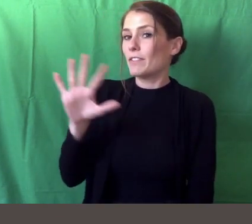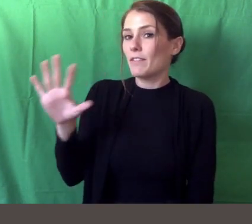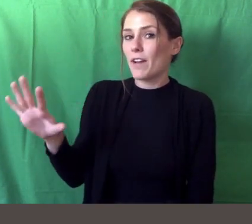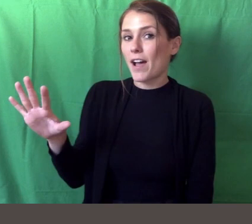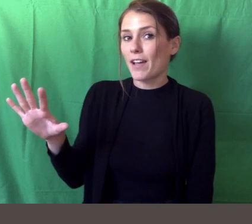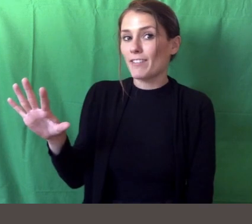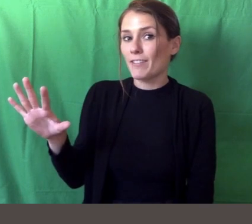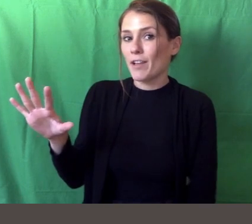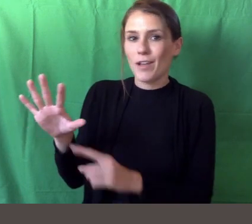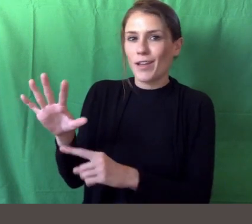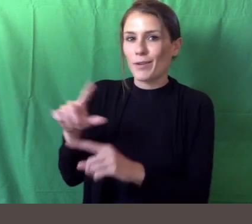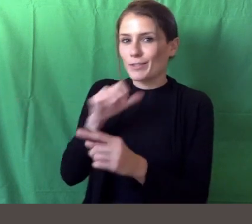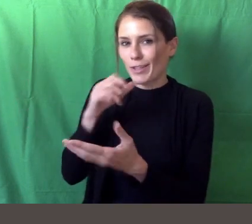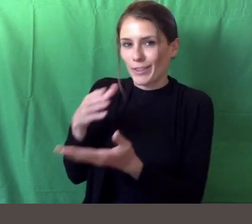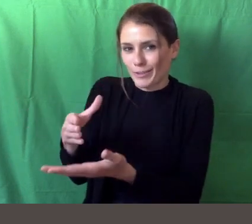there was a conference around that time.